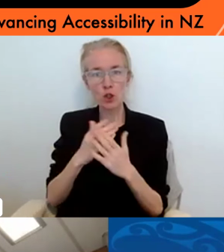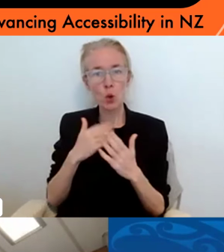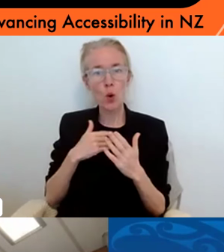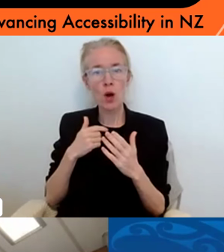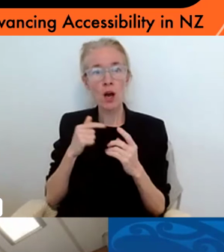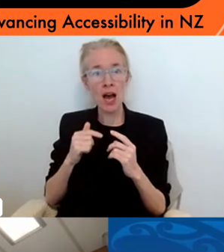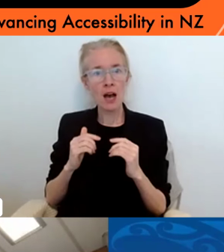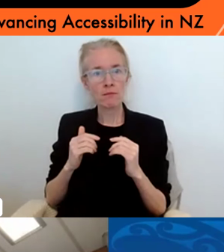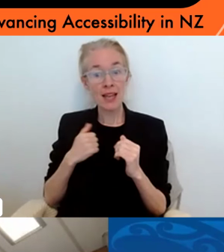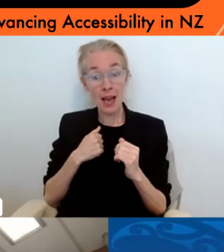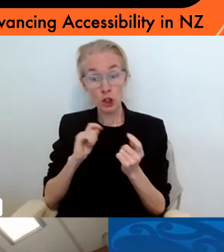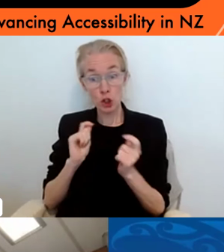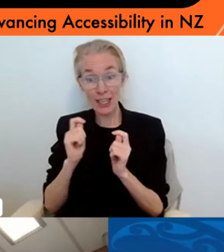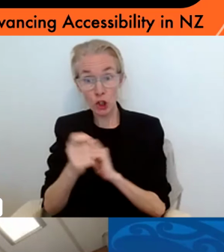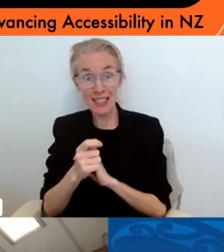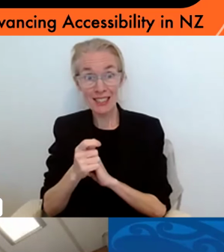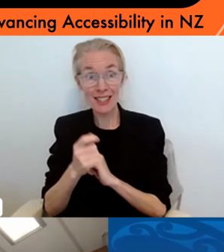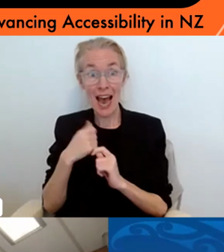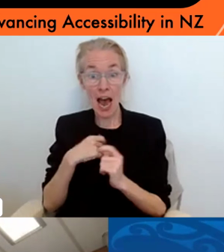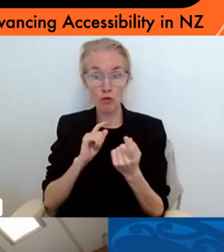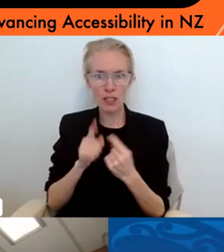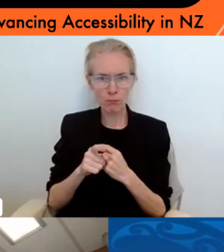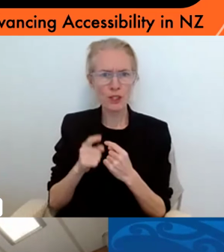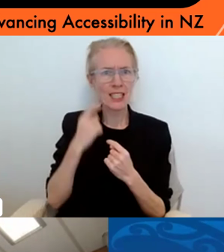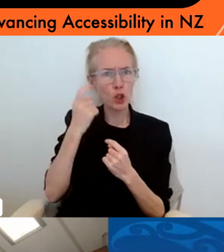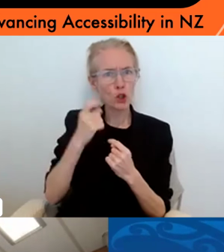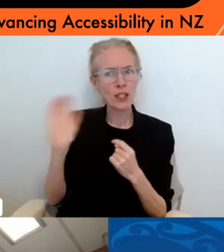real fundamental challenges that we're facing but I don't think